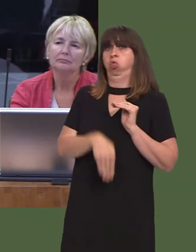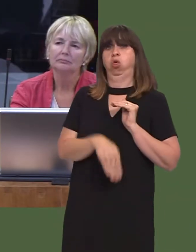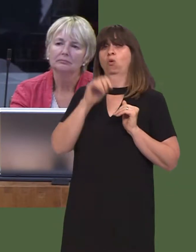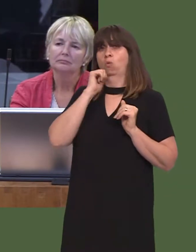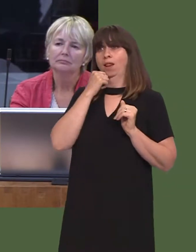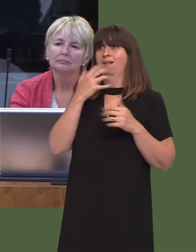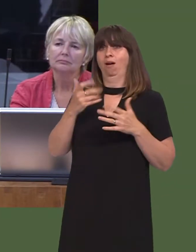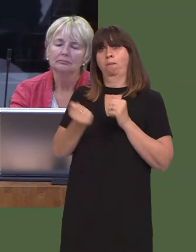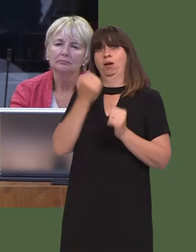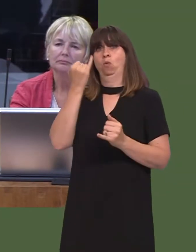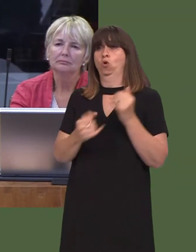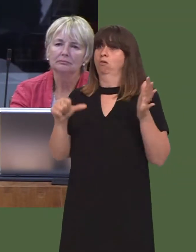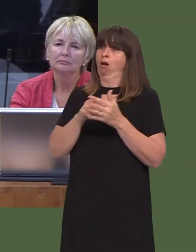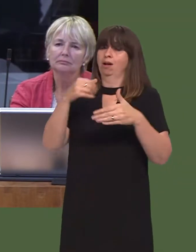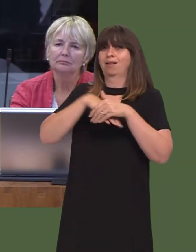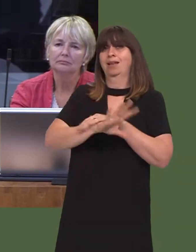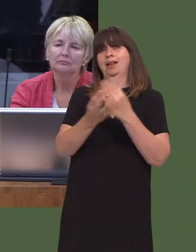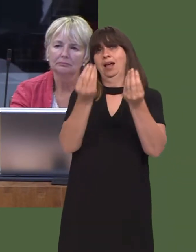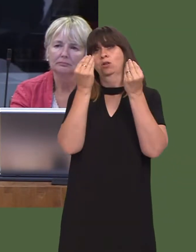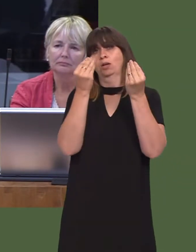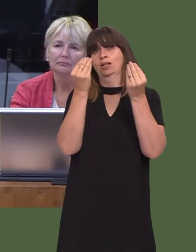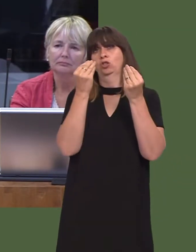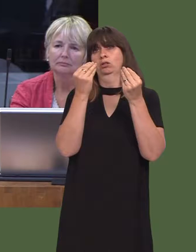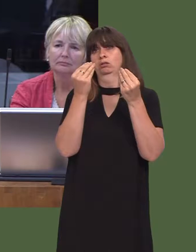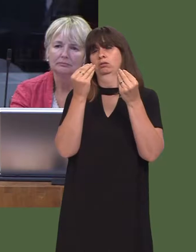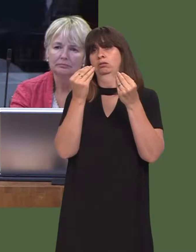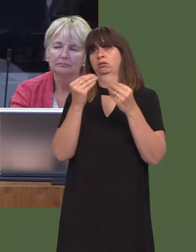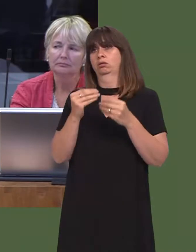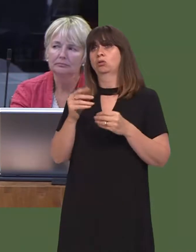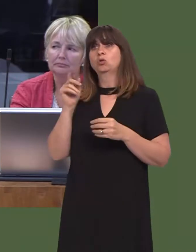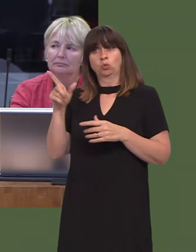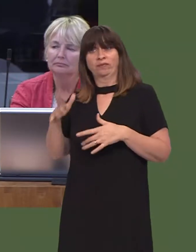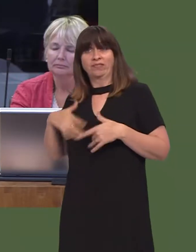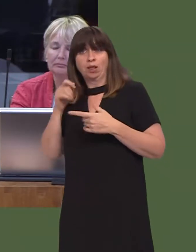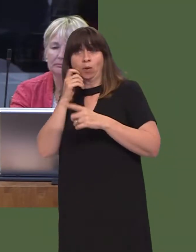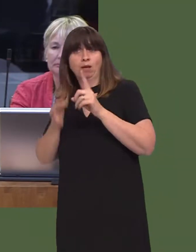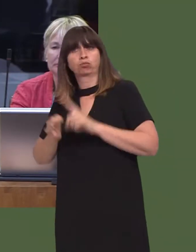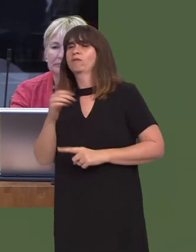that this will hinder access to education rather than help it, and they say that there